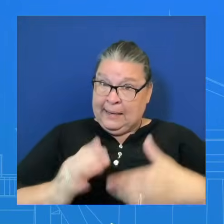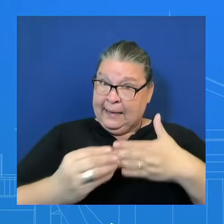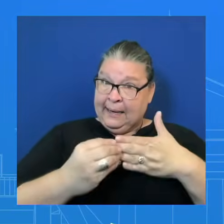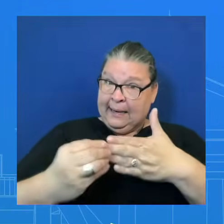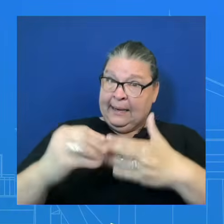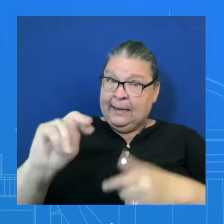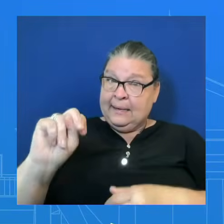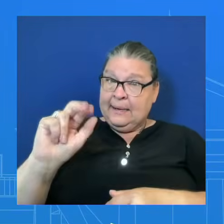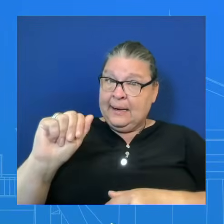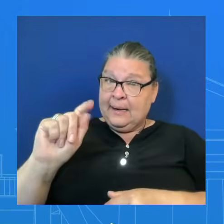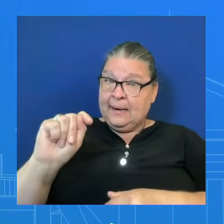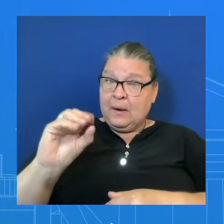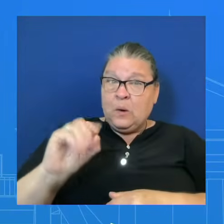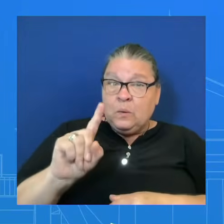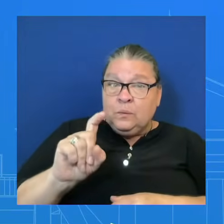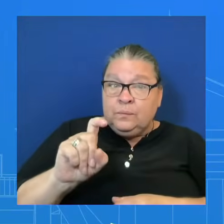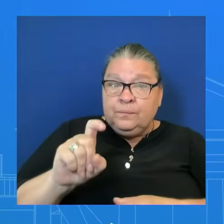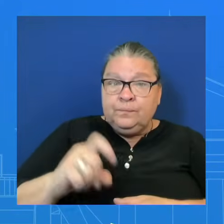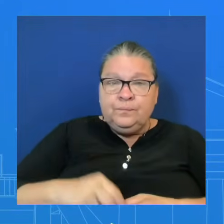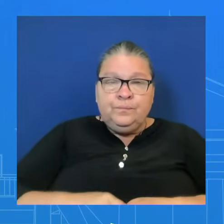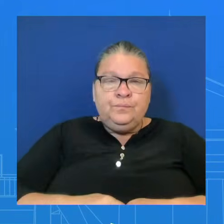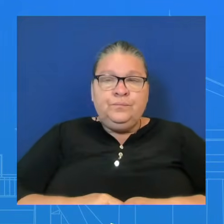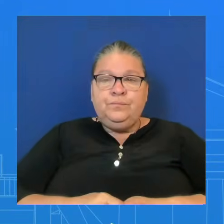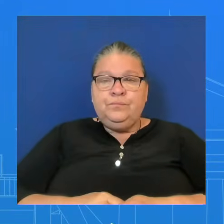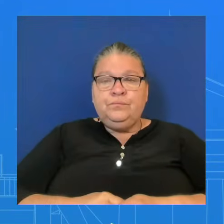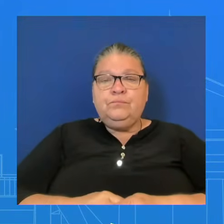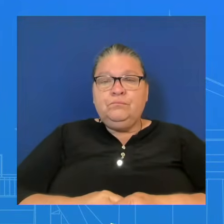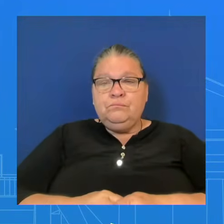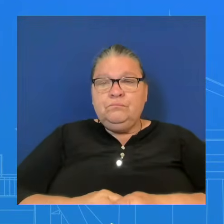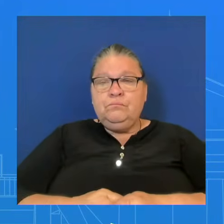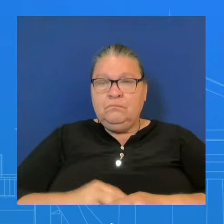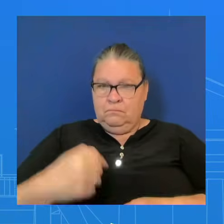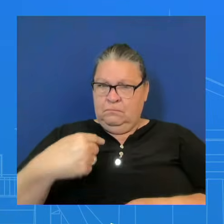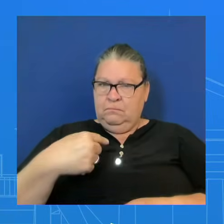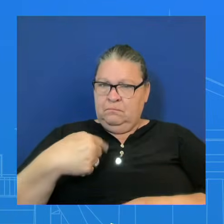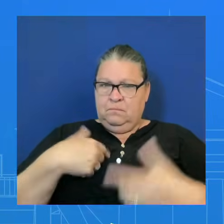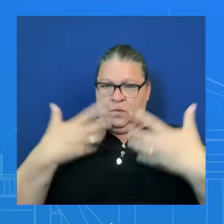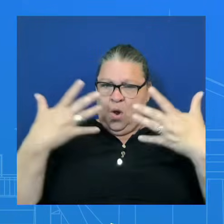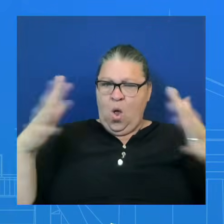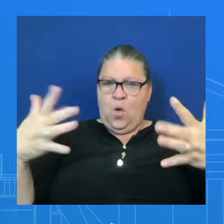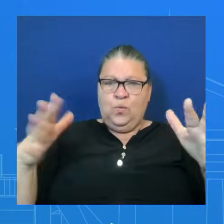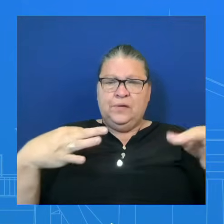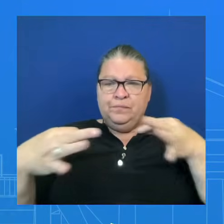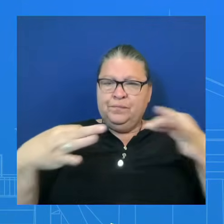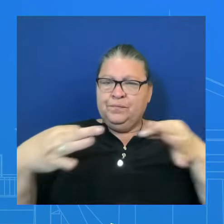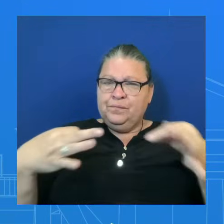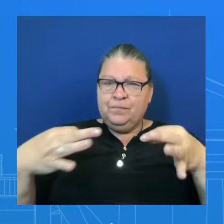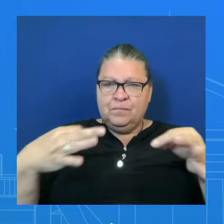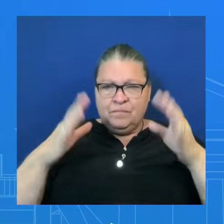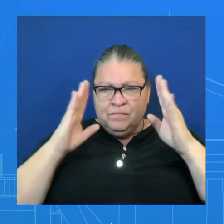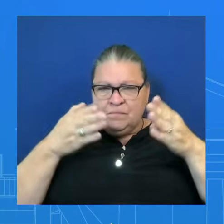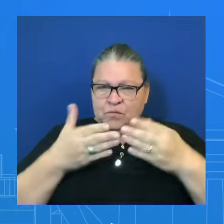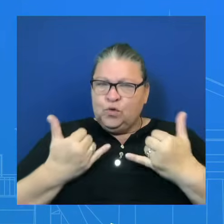I sort of detailed in my opening statement what they're really going to focus on. Ms. Jean-Pierre: Go ahead, Asma. The Press: If I can shift gears to two different topics.